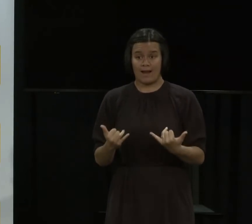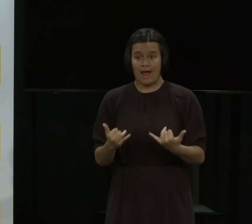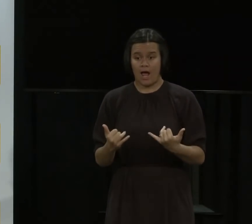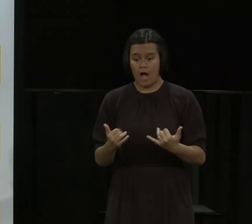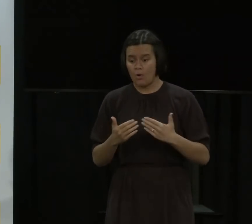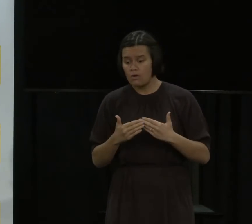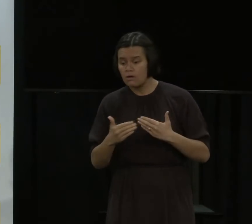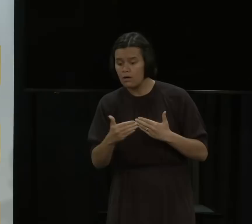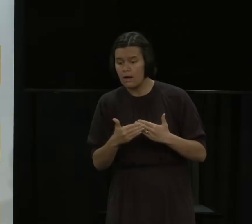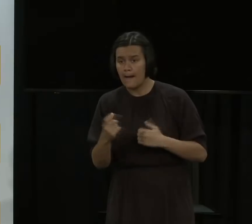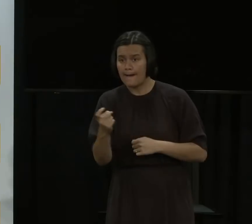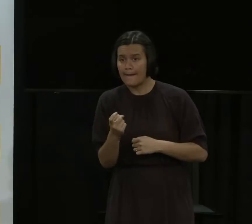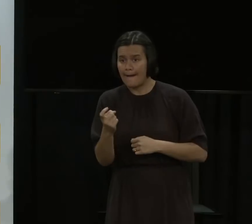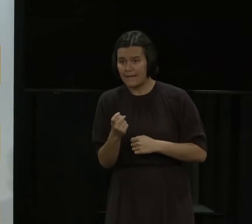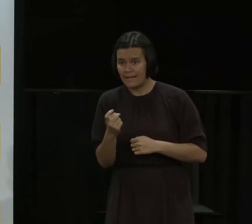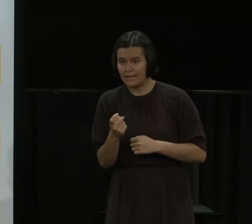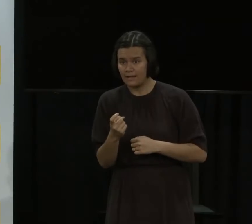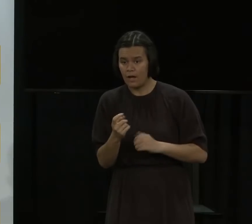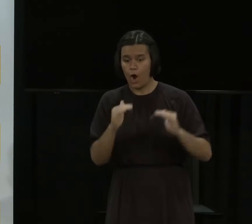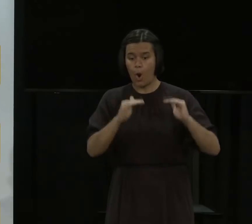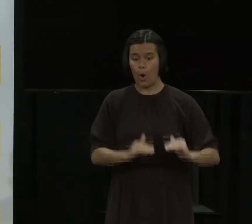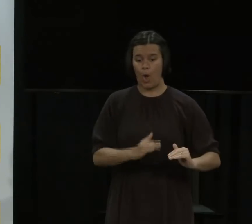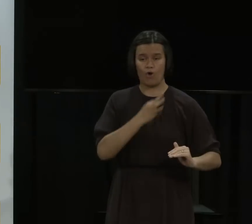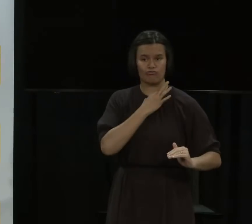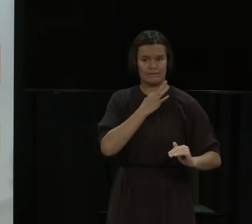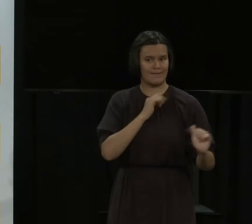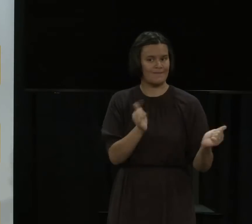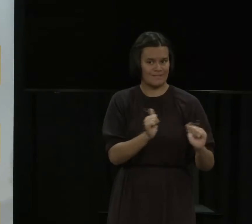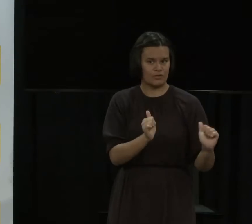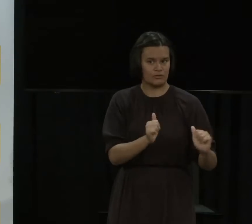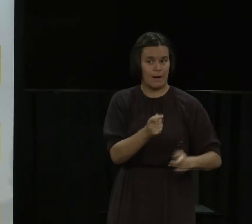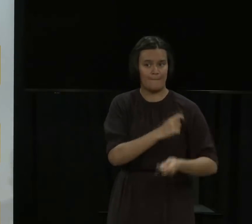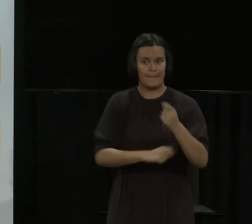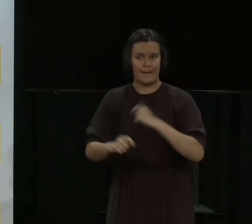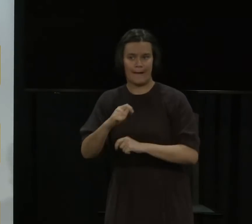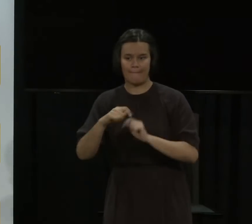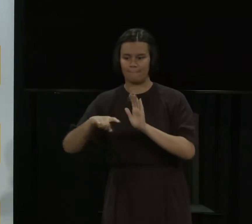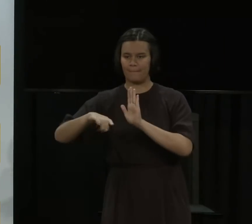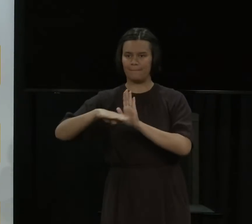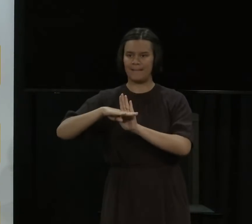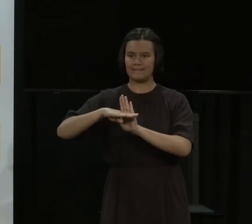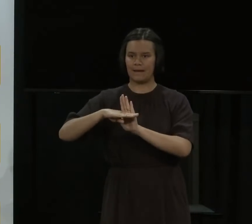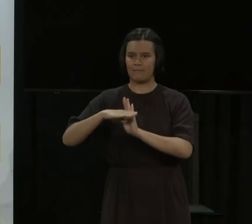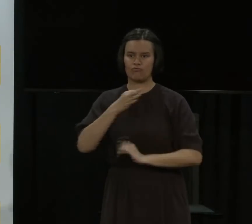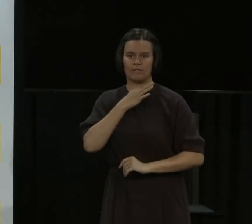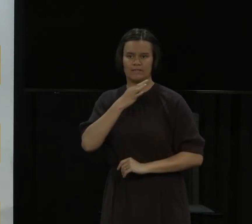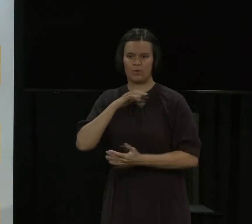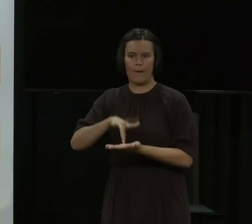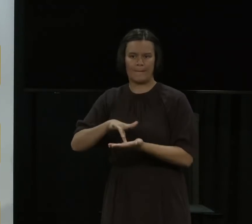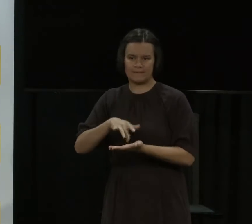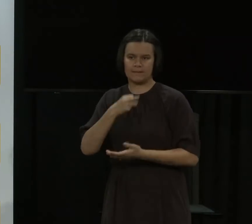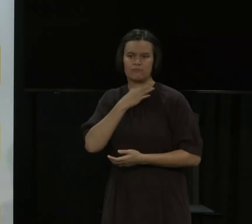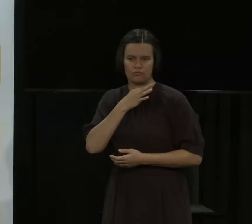around this. So we are entering a stage where we are opening up that medium risk pathway.